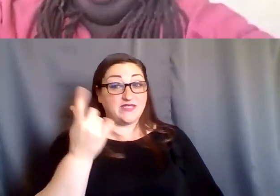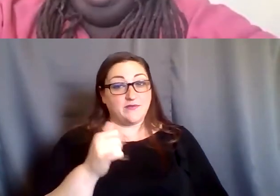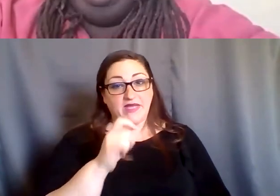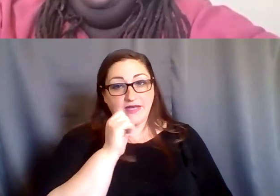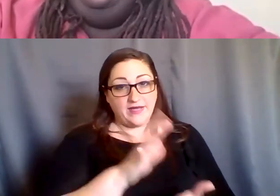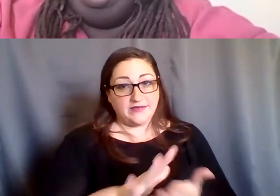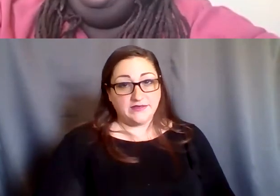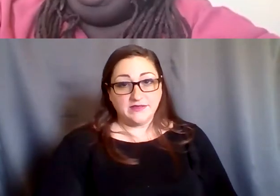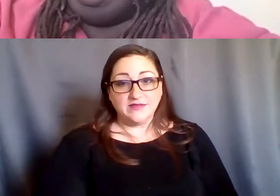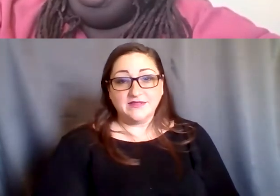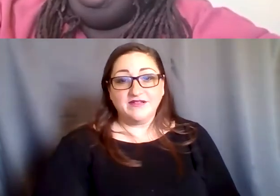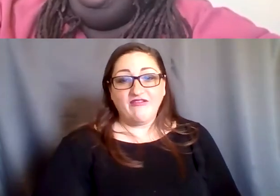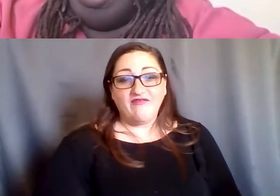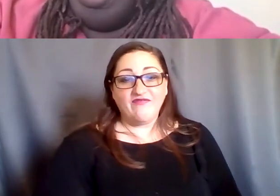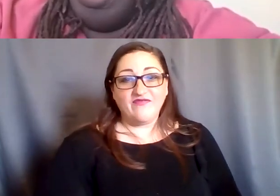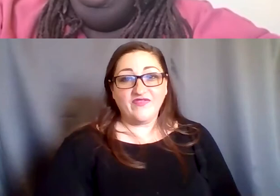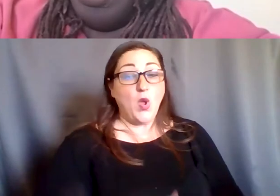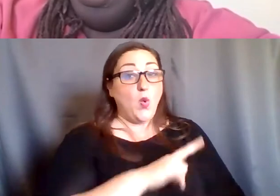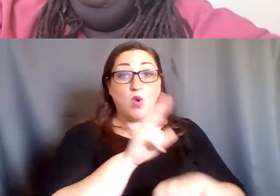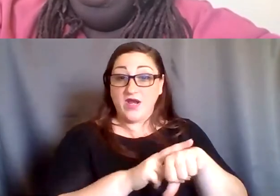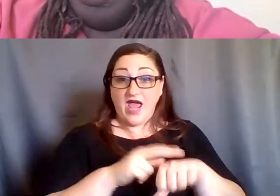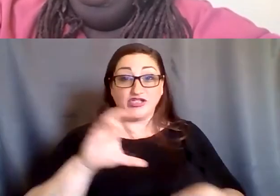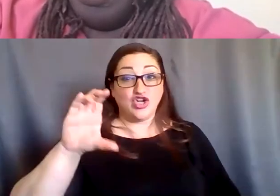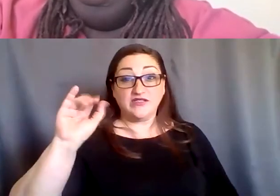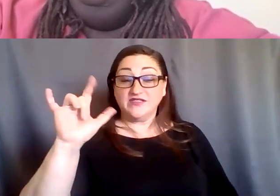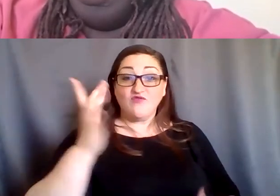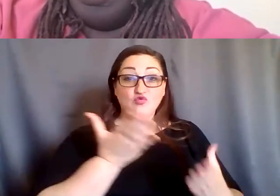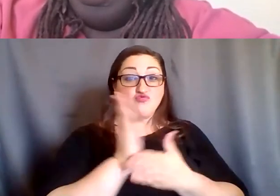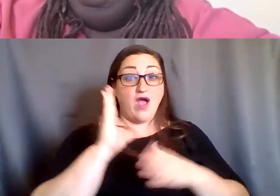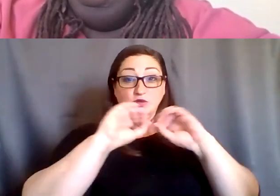We're a national civil rights organization. We work with a lot of other national civil rights organizations.